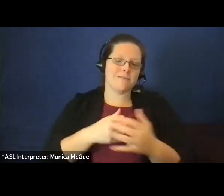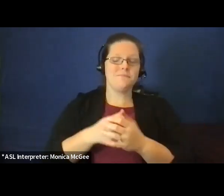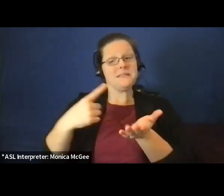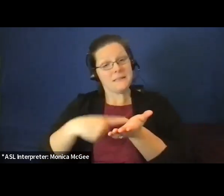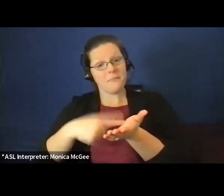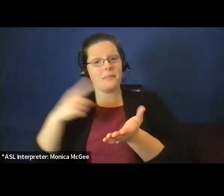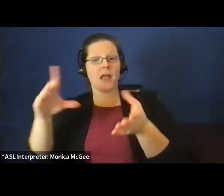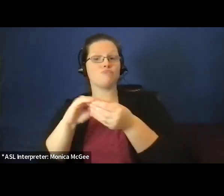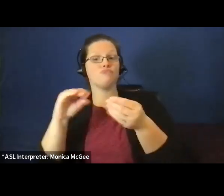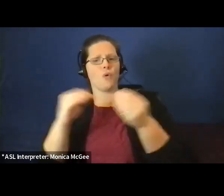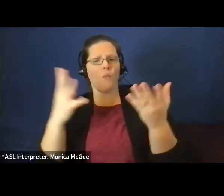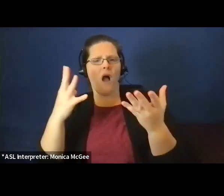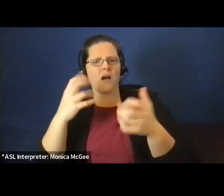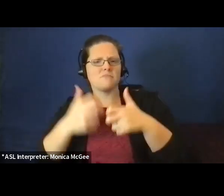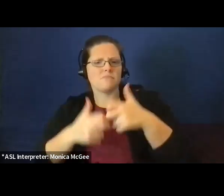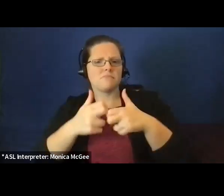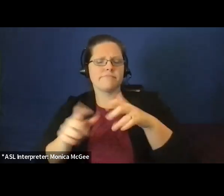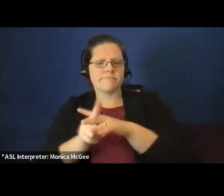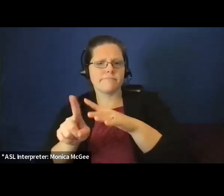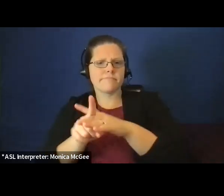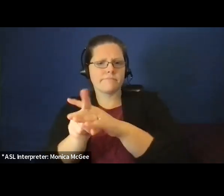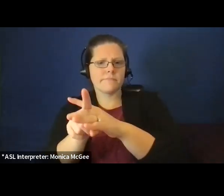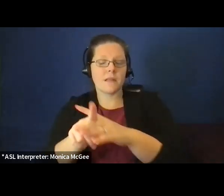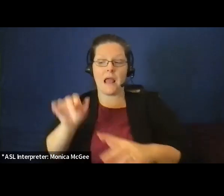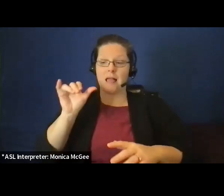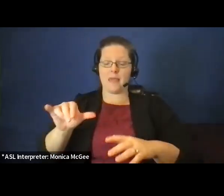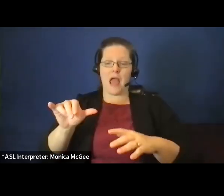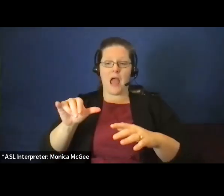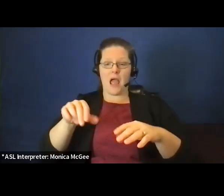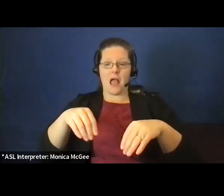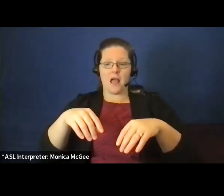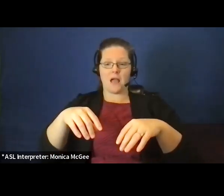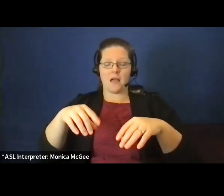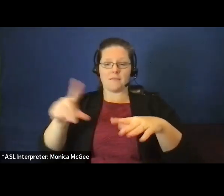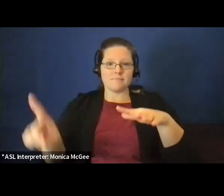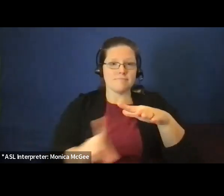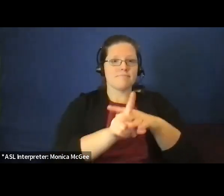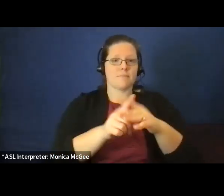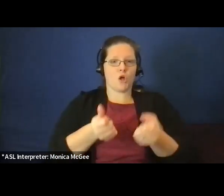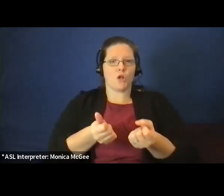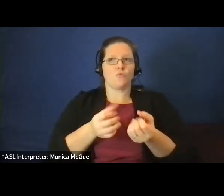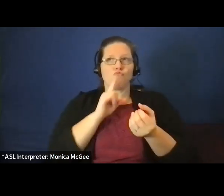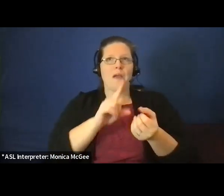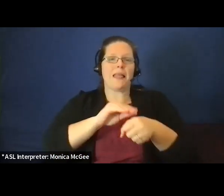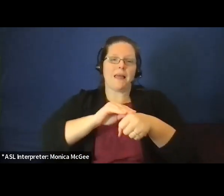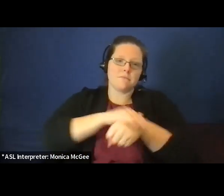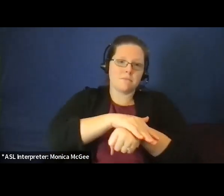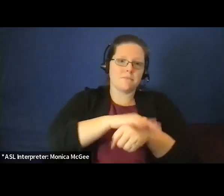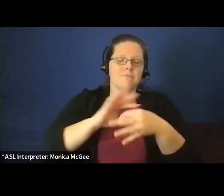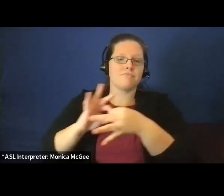are they using some of their CARES act dollars. It's just a call. You can talk or don't have to talk. Sometimes they chair their challenges that